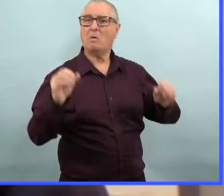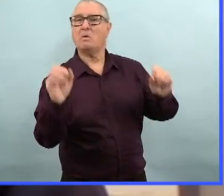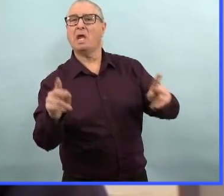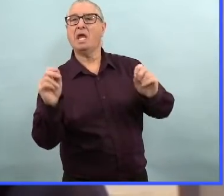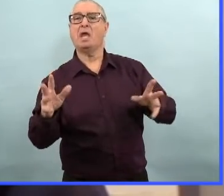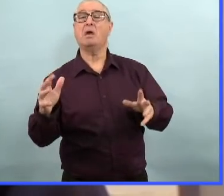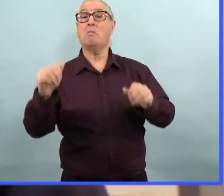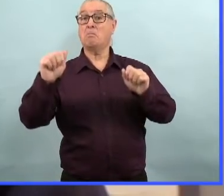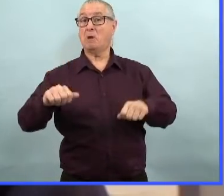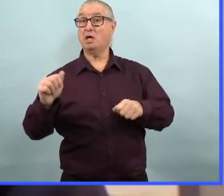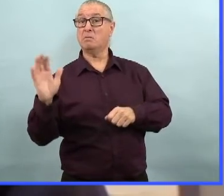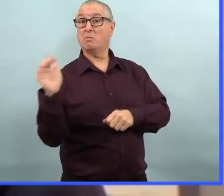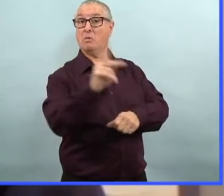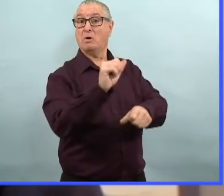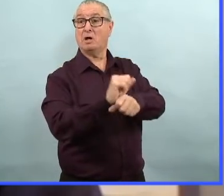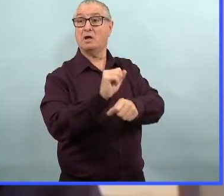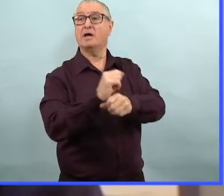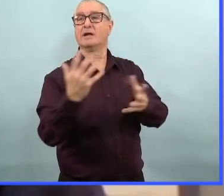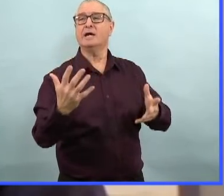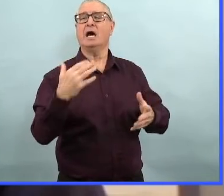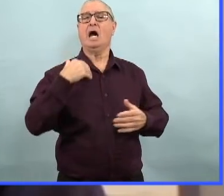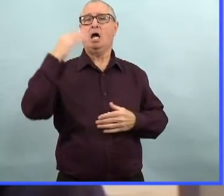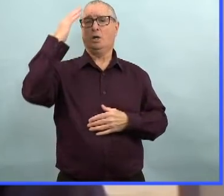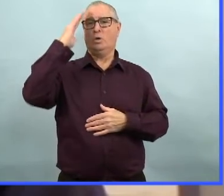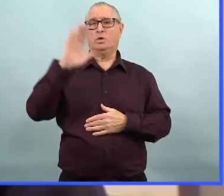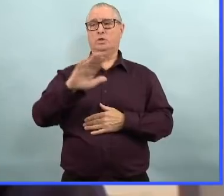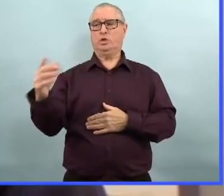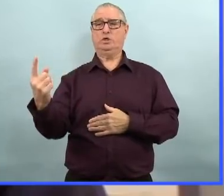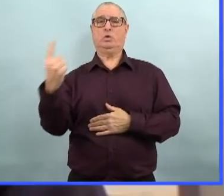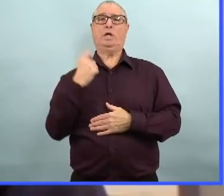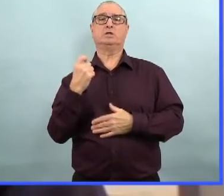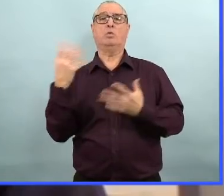short could we have an isolation period it all these are all the the questions that are